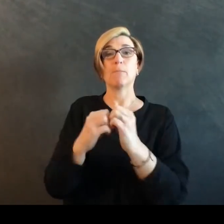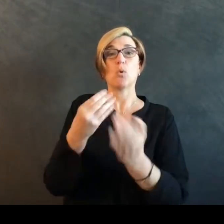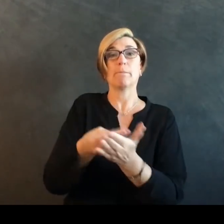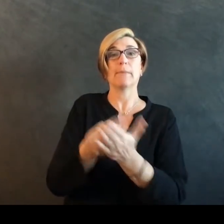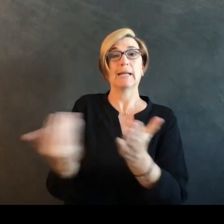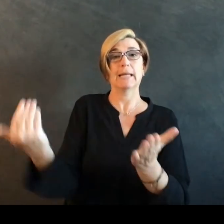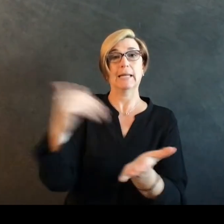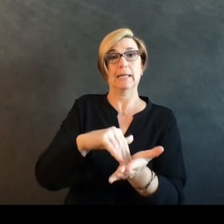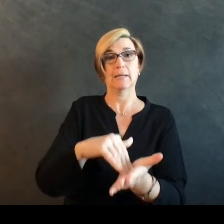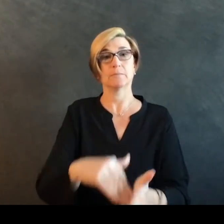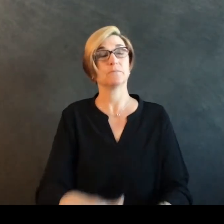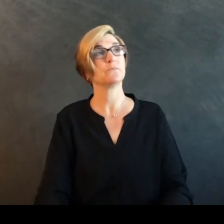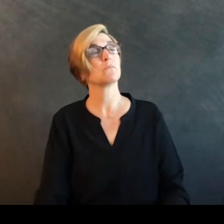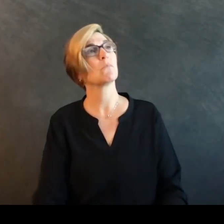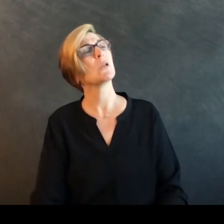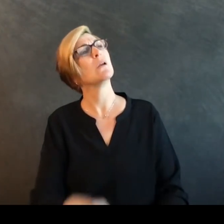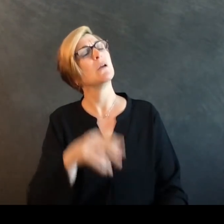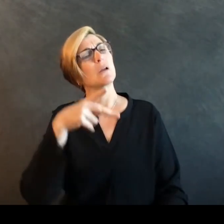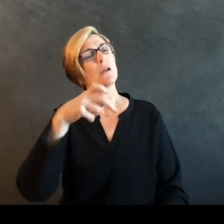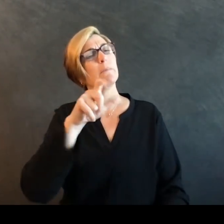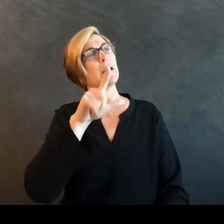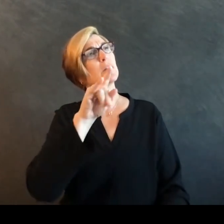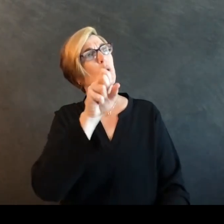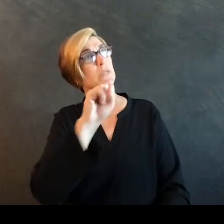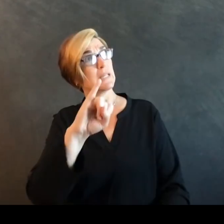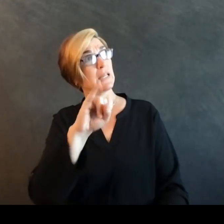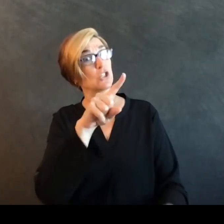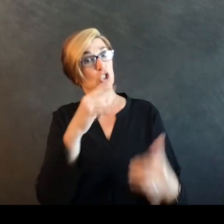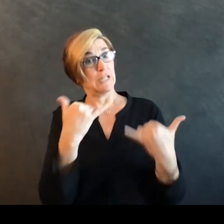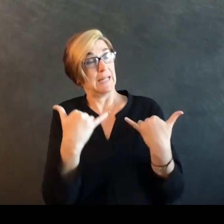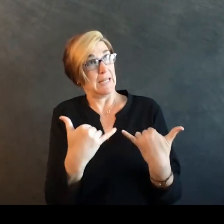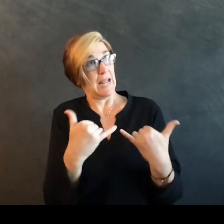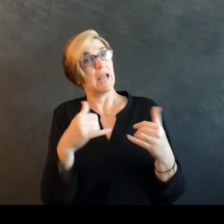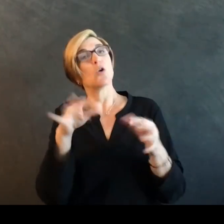has four of us select committee to oversee the distribution of recovery